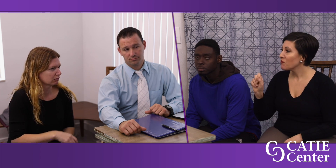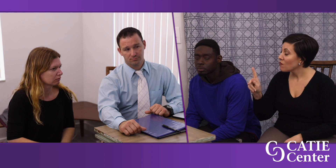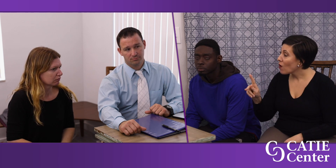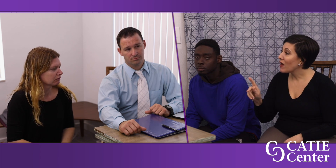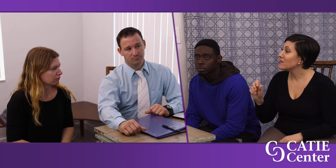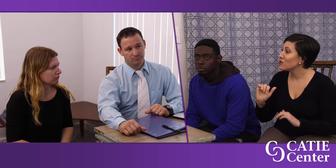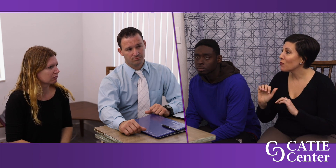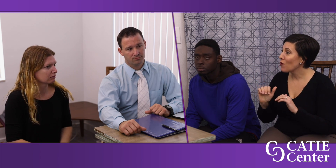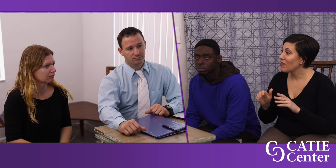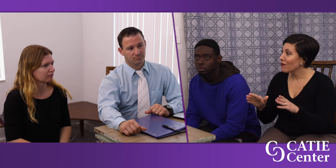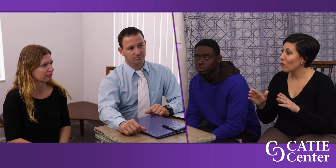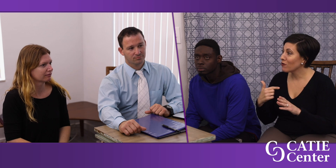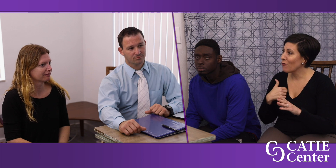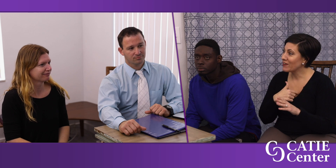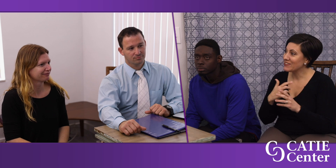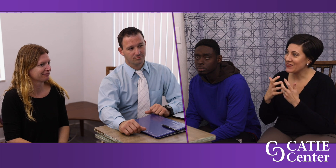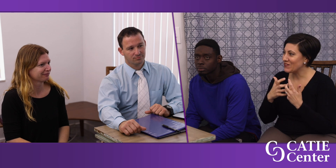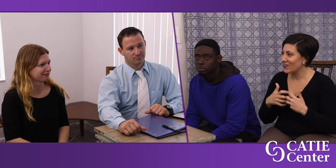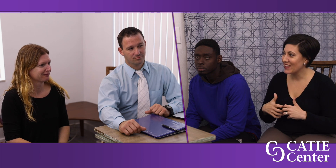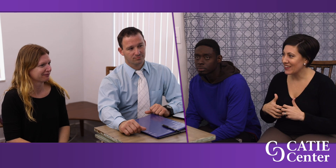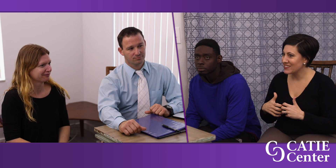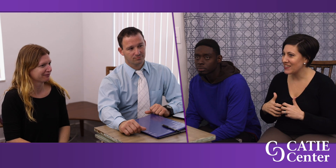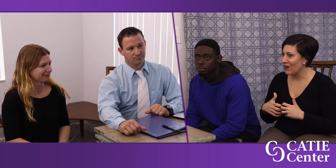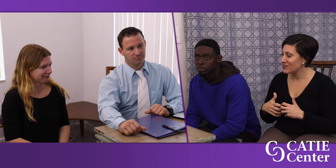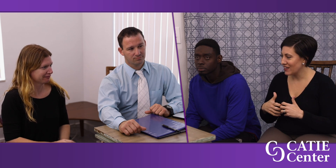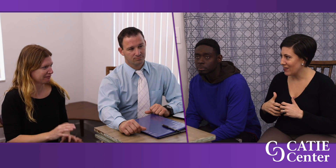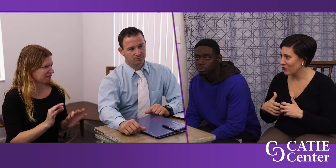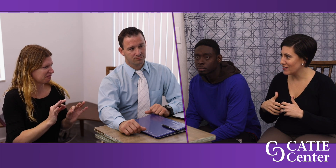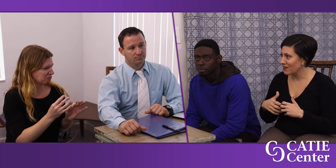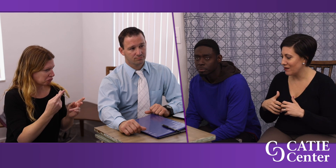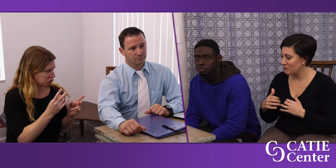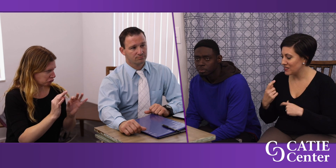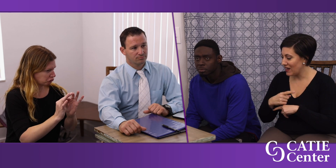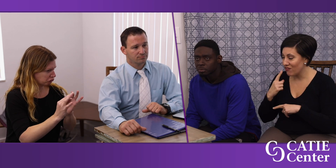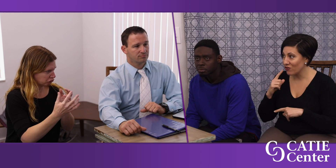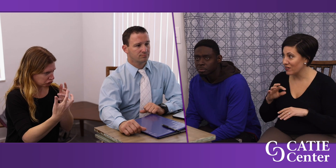Okay, so the way that they're going to work things out together-- that today, for